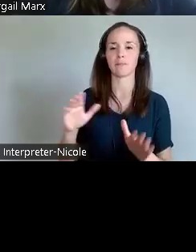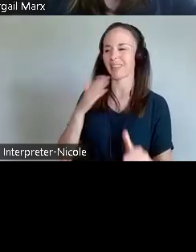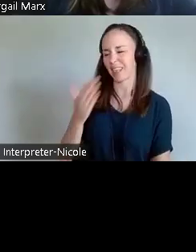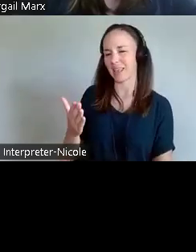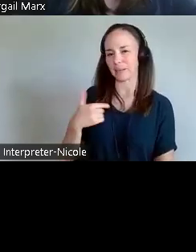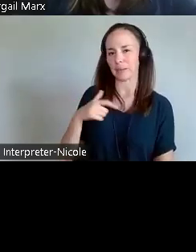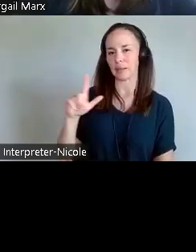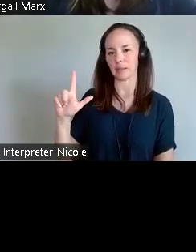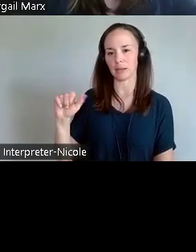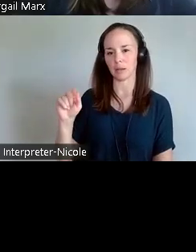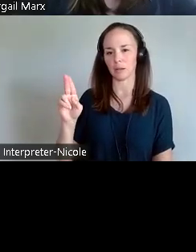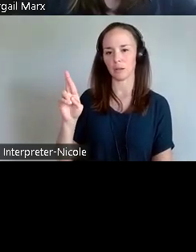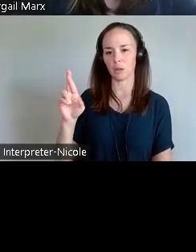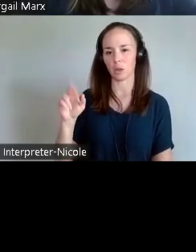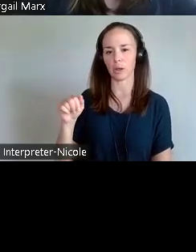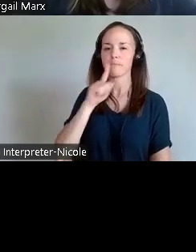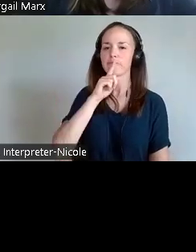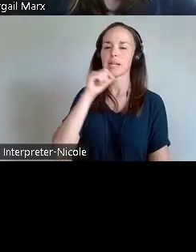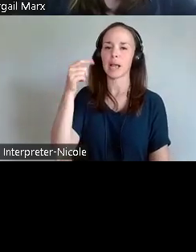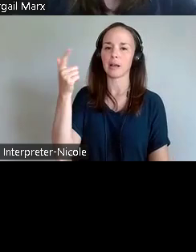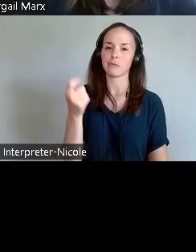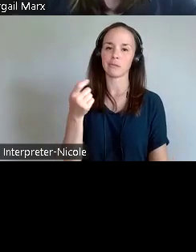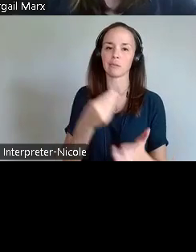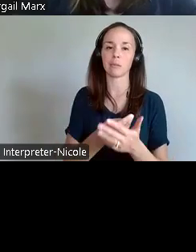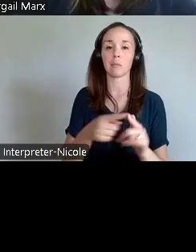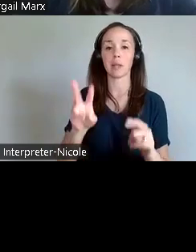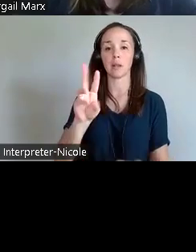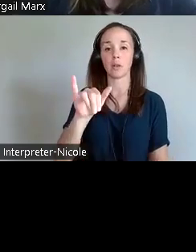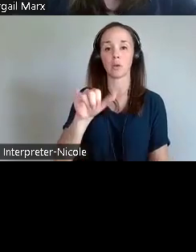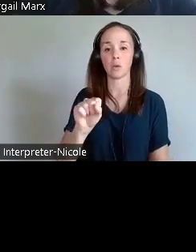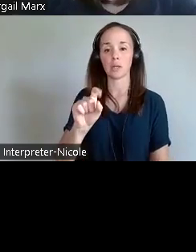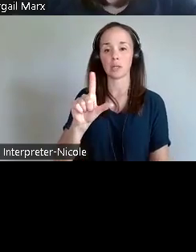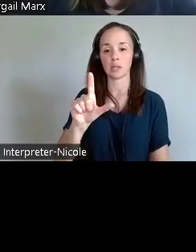It's not funding as in a grant for anyone, but the Wis Loan program is an alternative finance